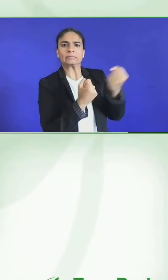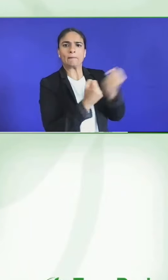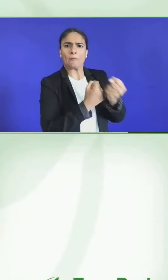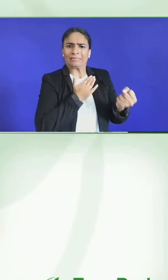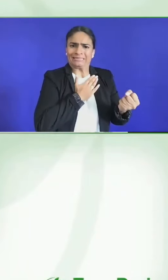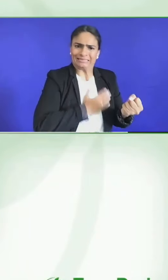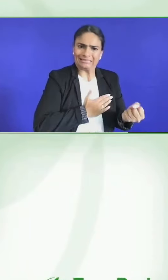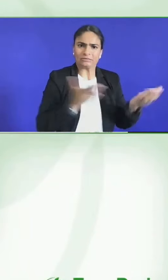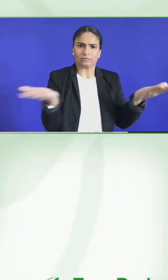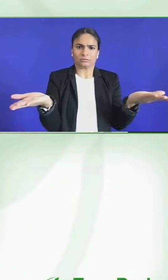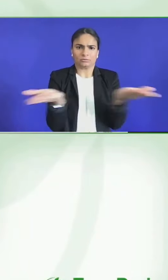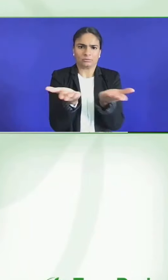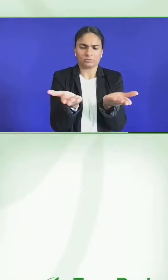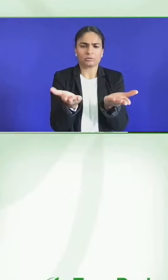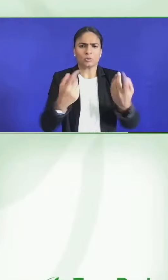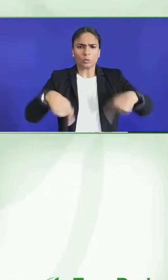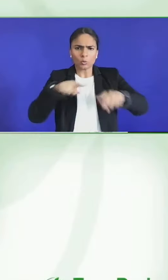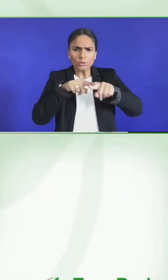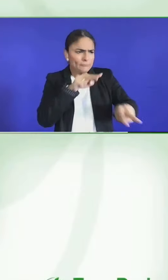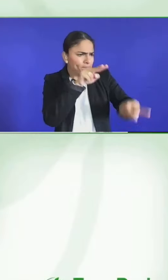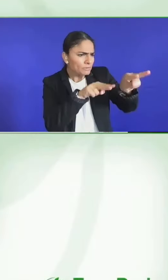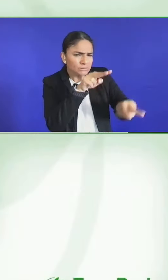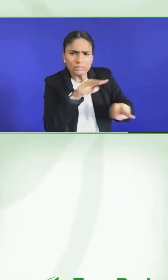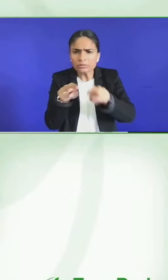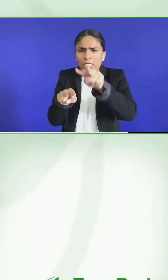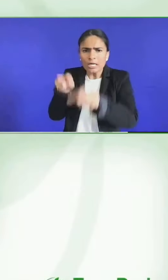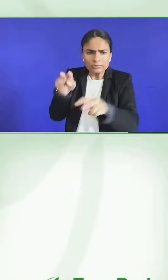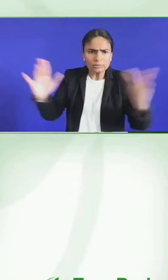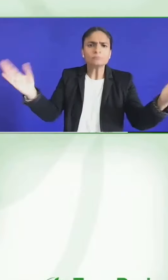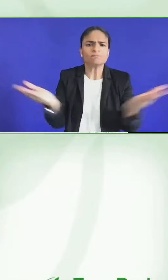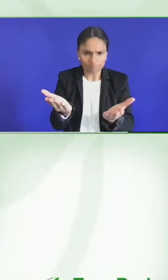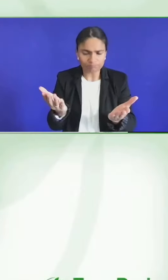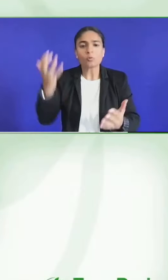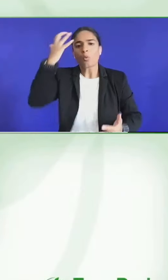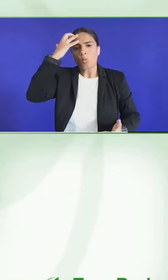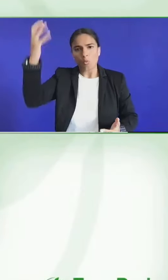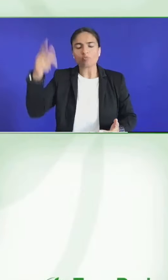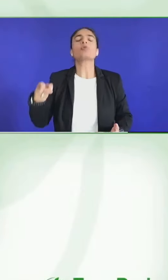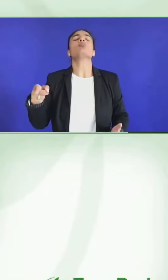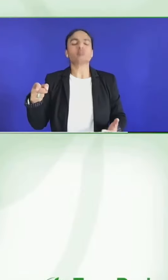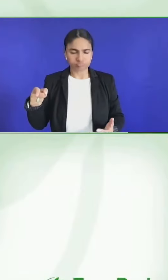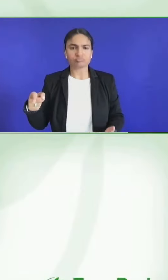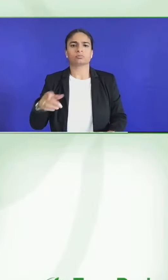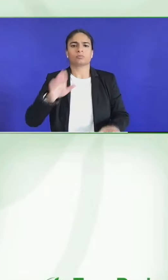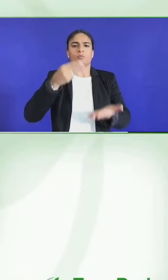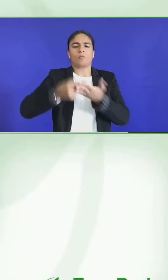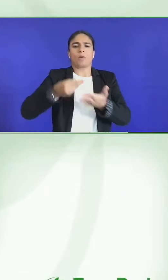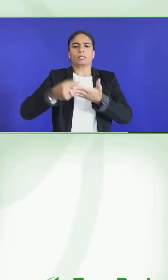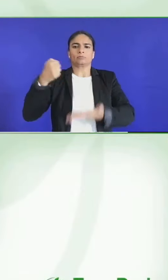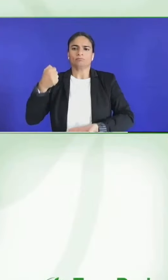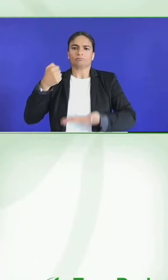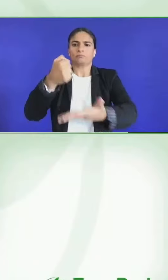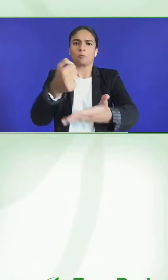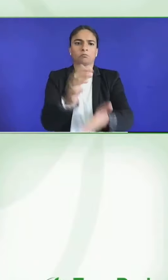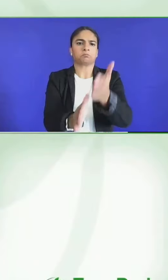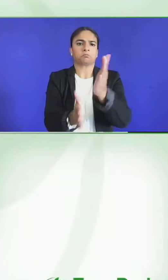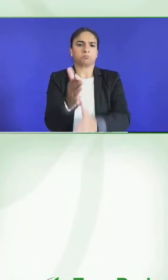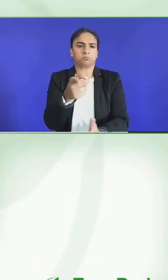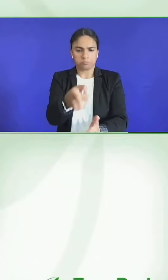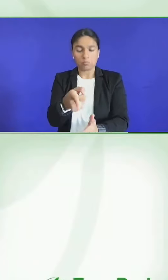But it remains empty. And then you have to wait maybe one year, sometimes five, six